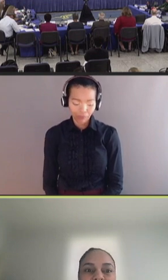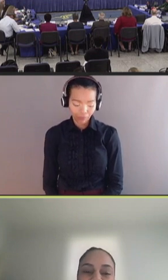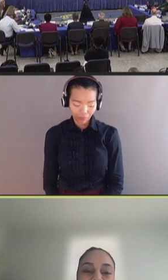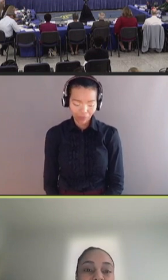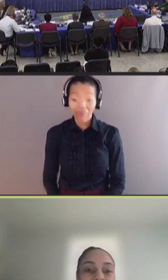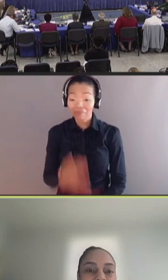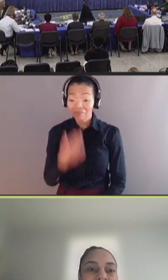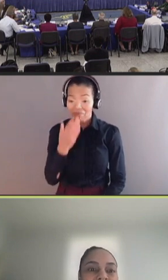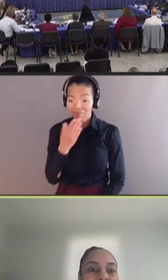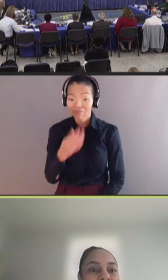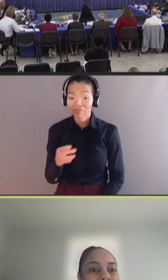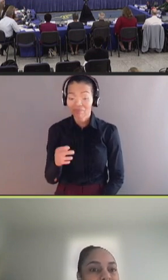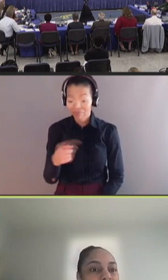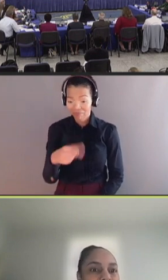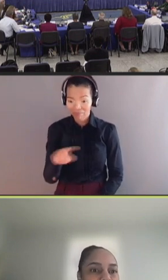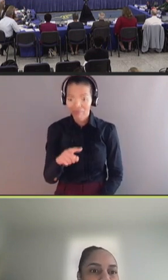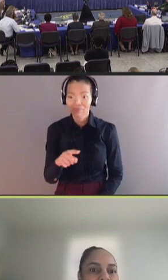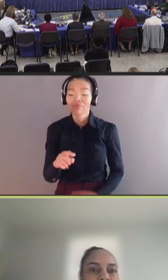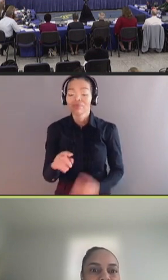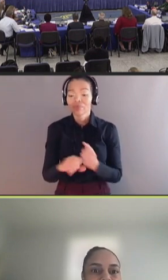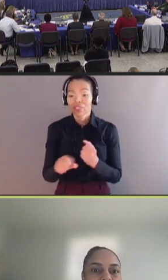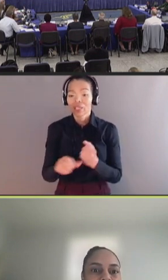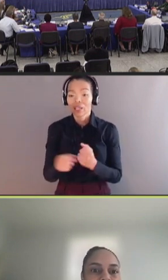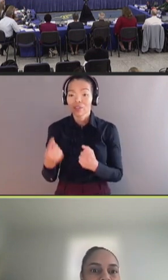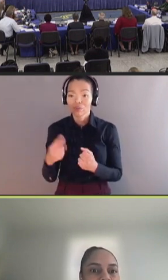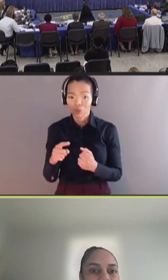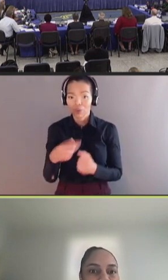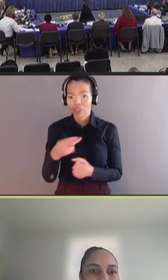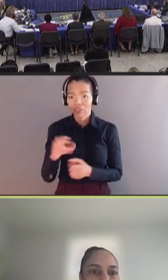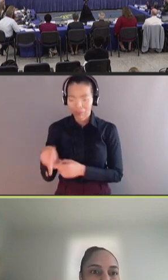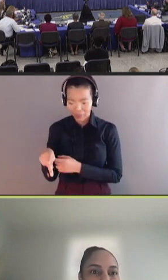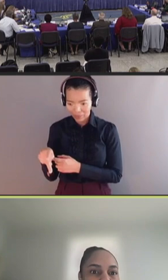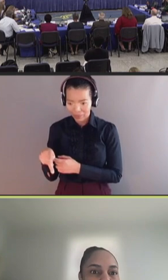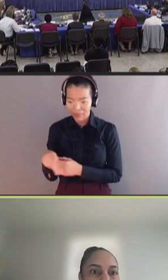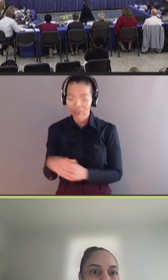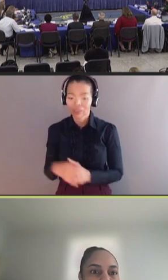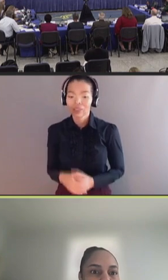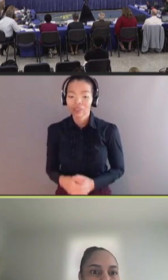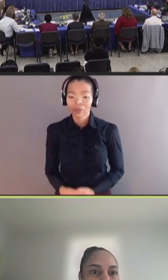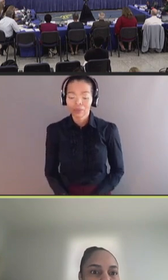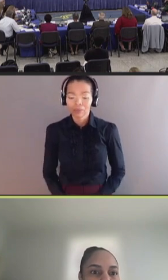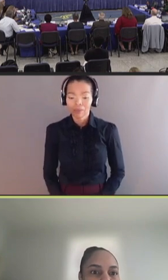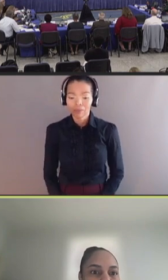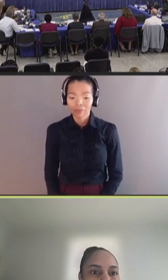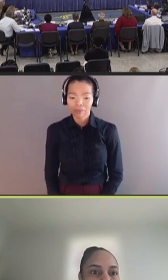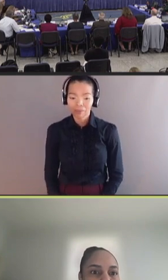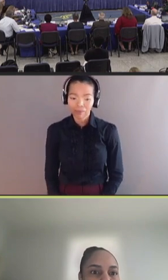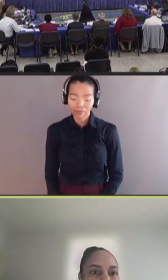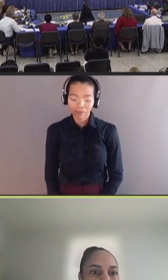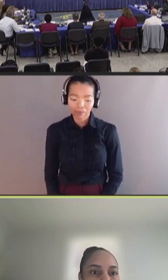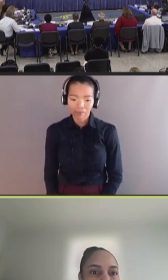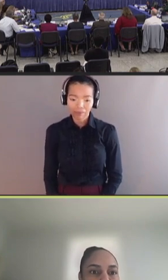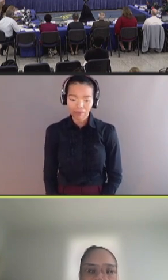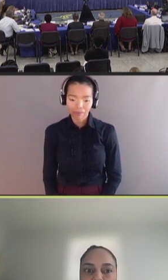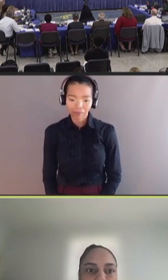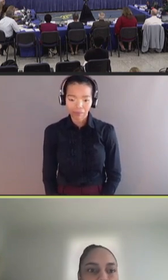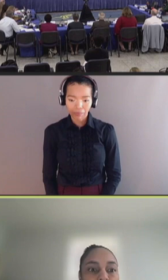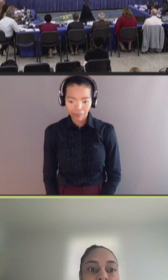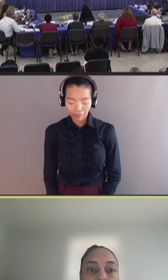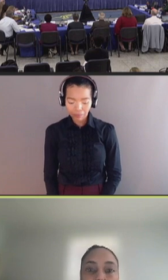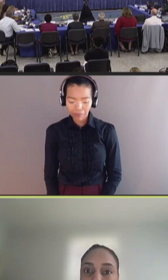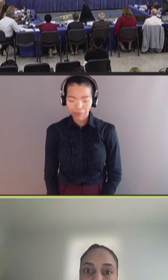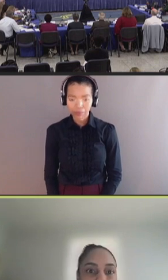And here's a look at our ads for healthcare providers. And when you bring up, right -- we're